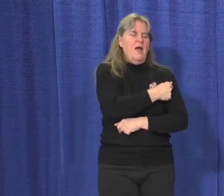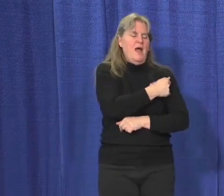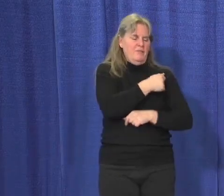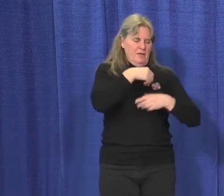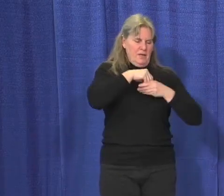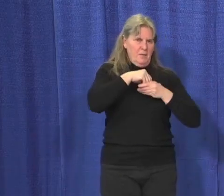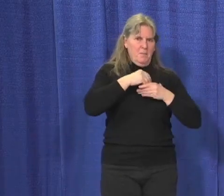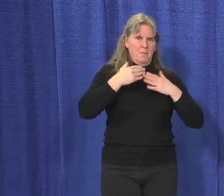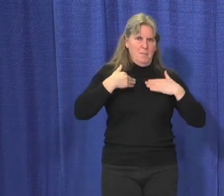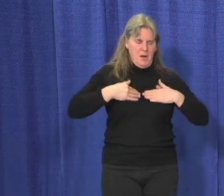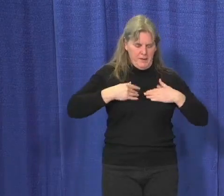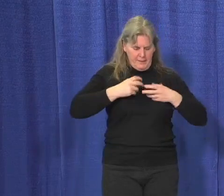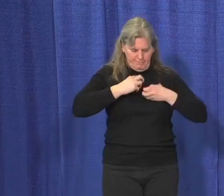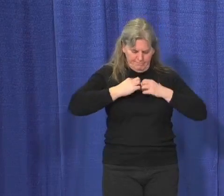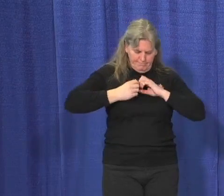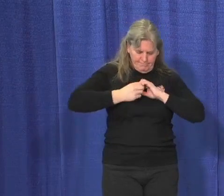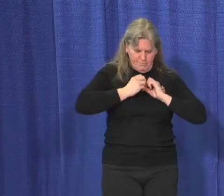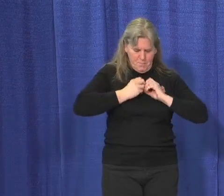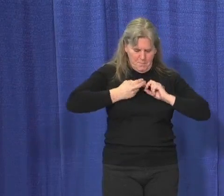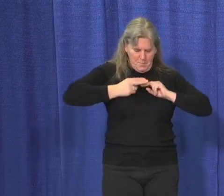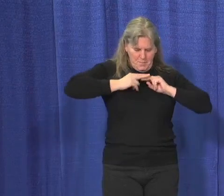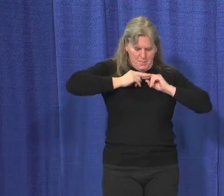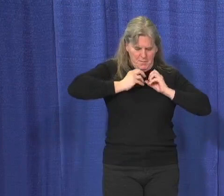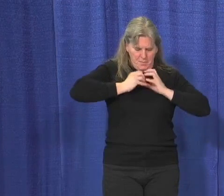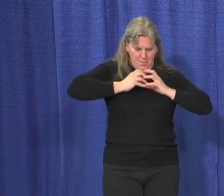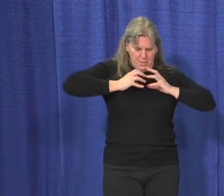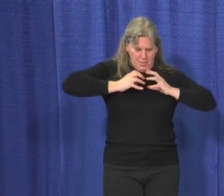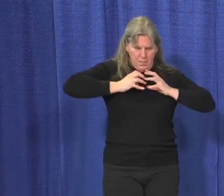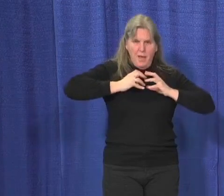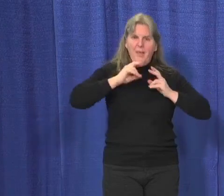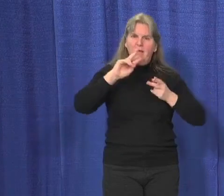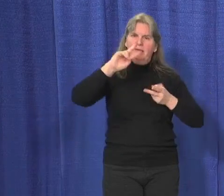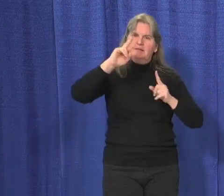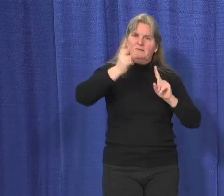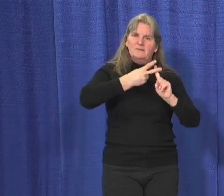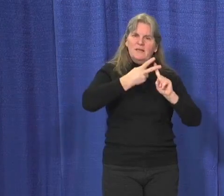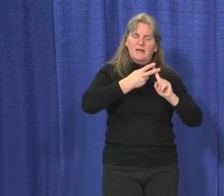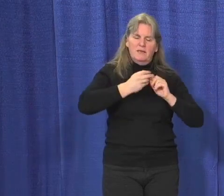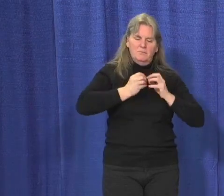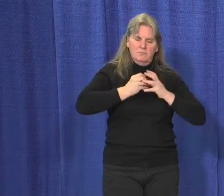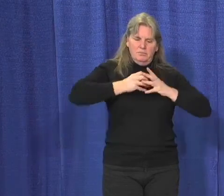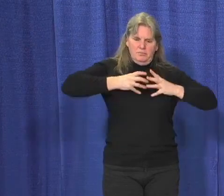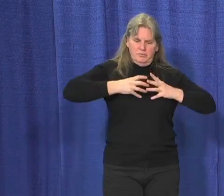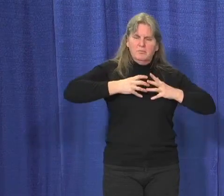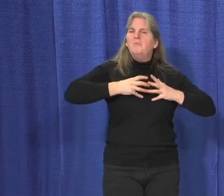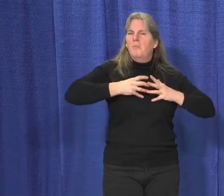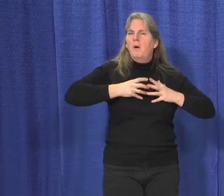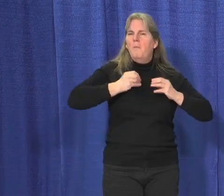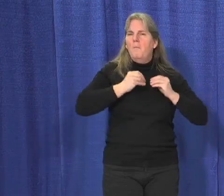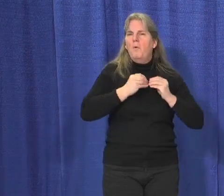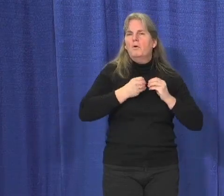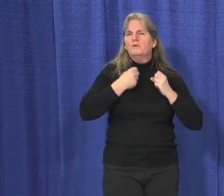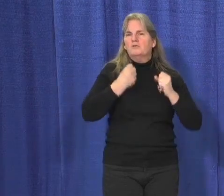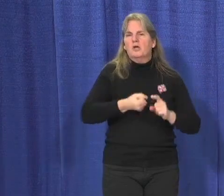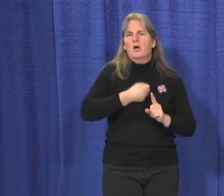infection gets the vaccine, it really is like a second stove so they may well feel those effects